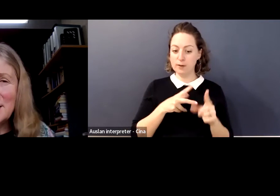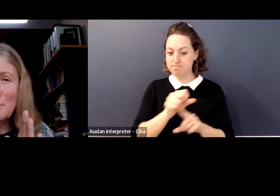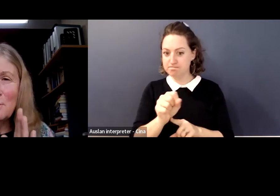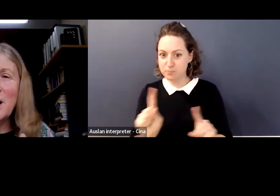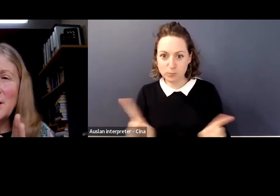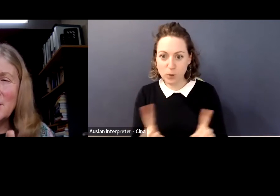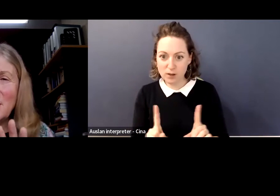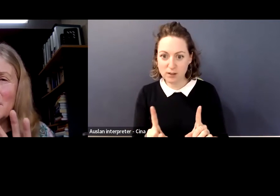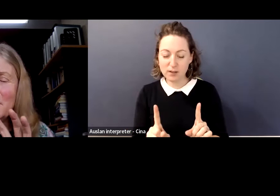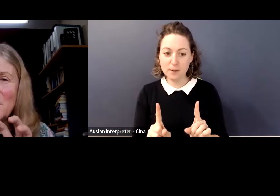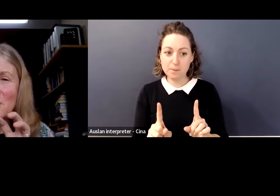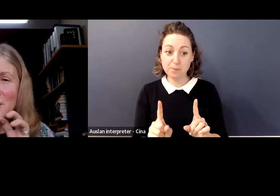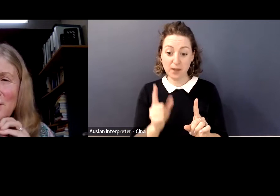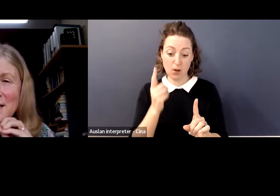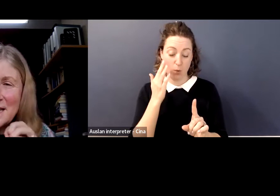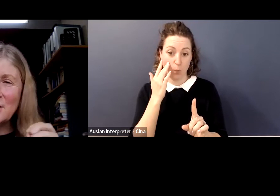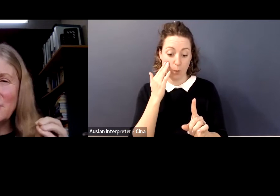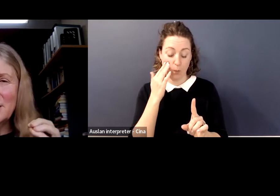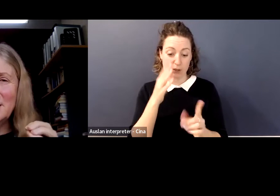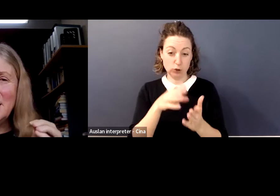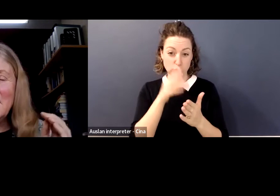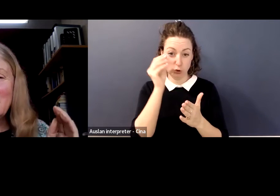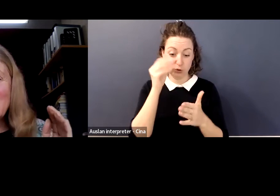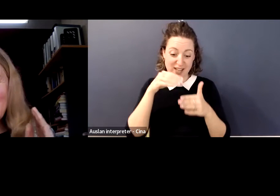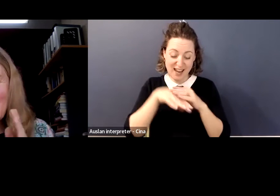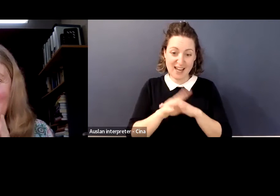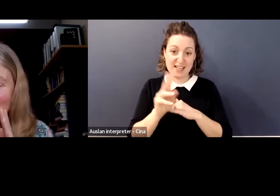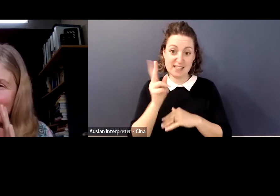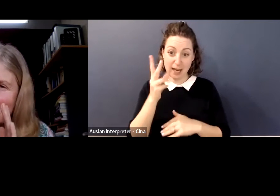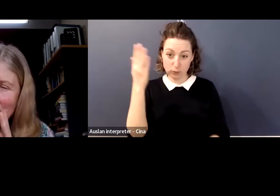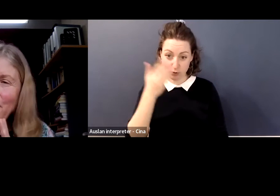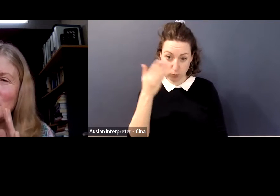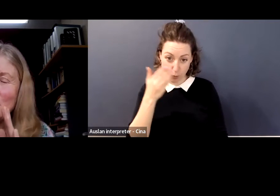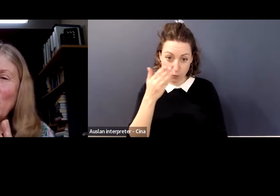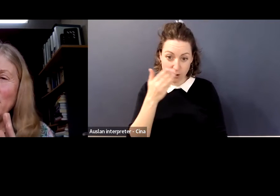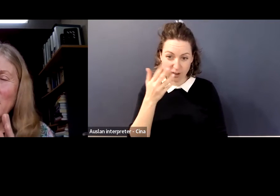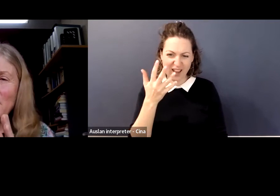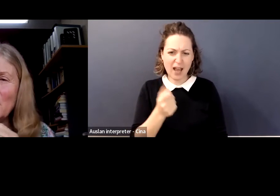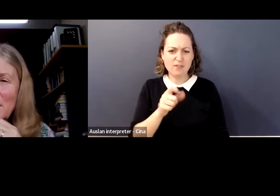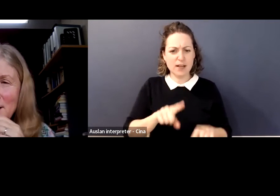is that by the time students are in secondary, there is a slightly different profile that we